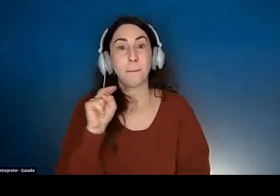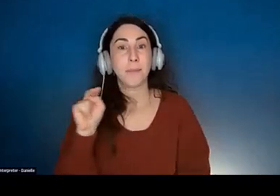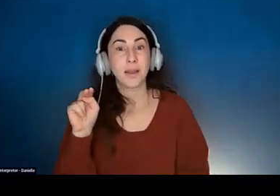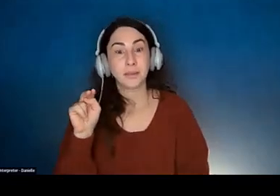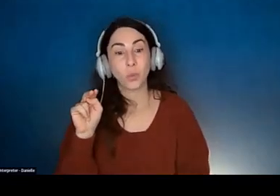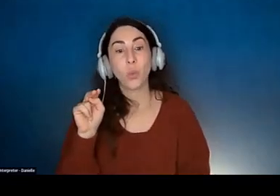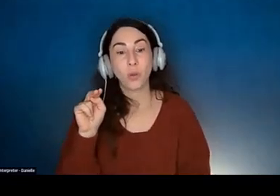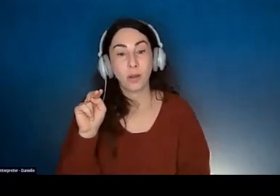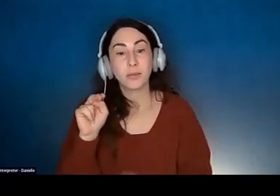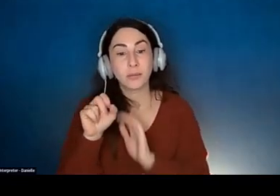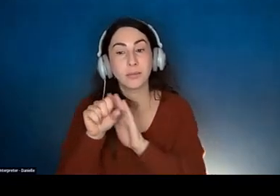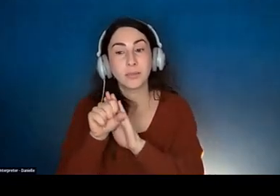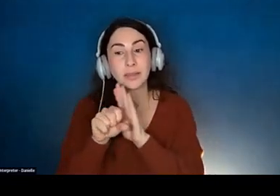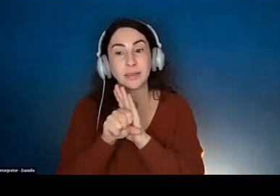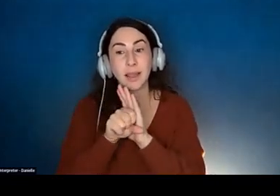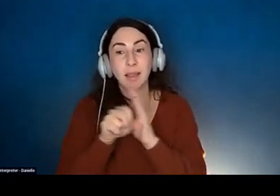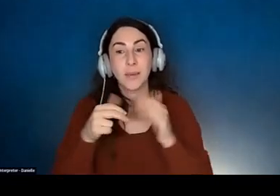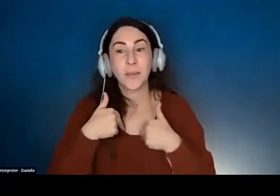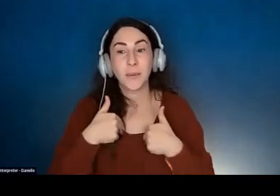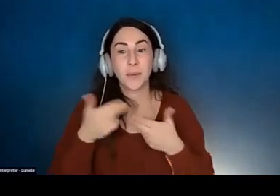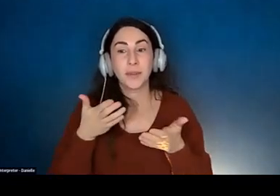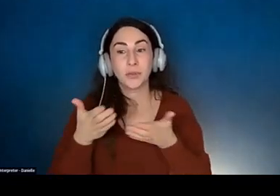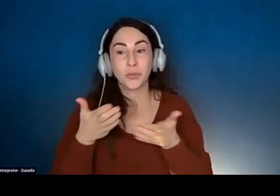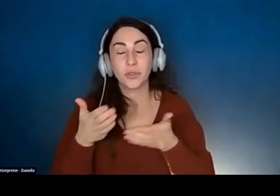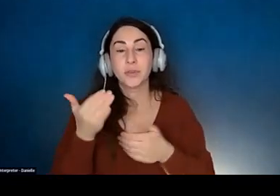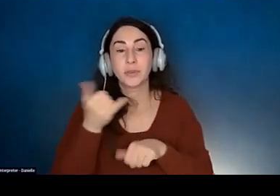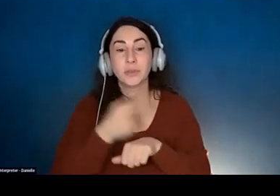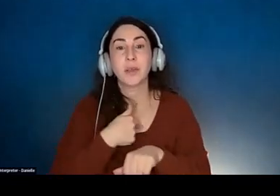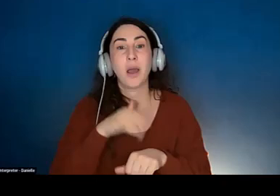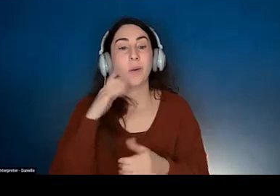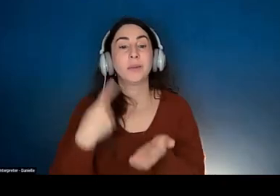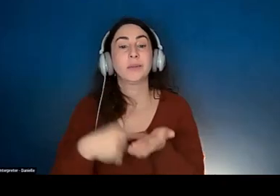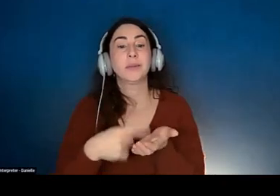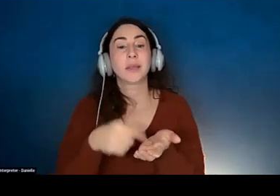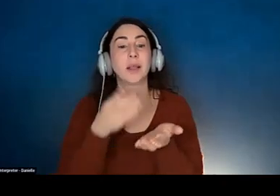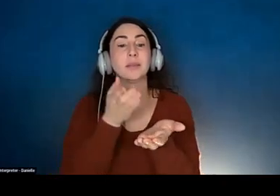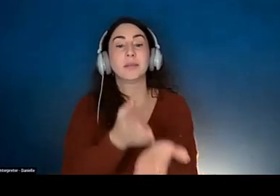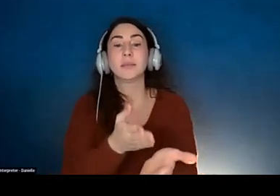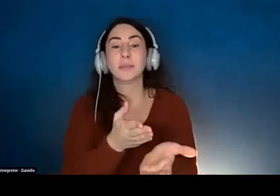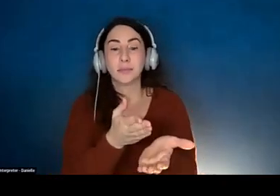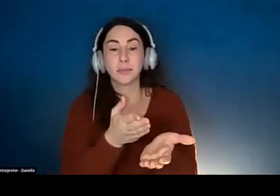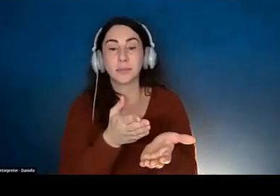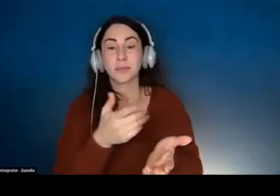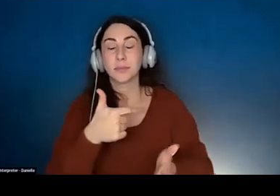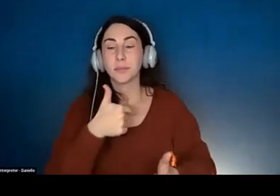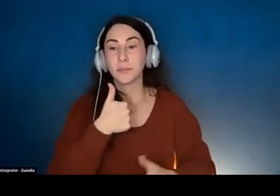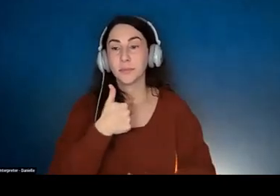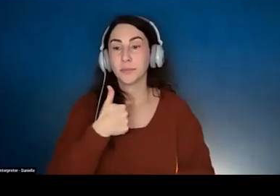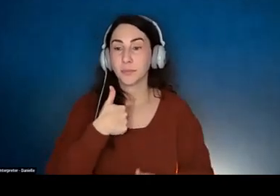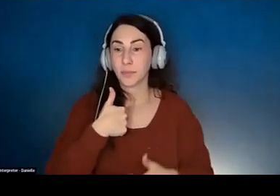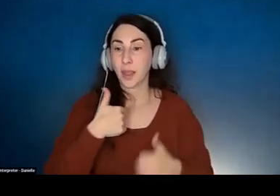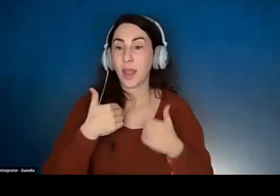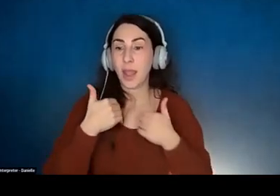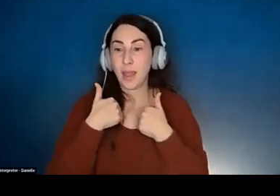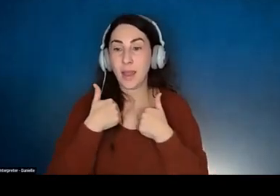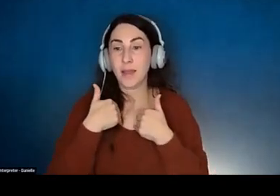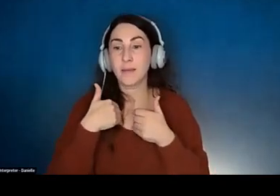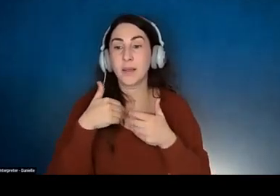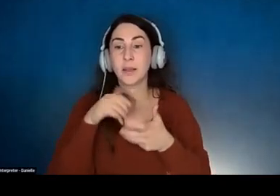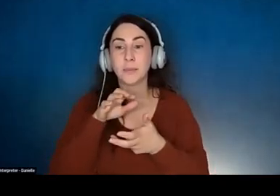Follows the Person Tribal Initiative here in Minnesota. I'm a person of mixed ancestry. I'm an Ojibwe